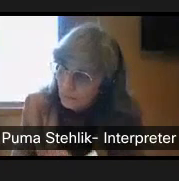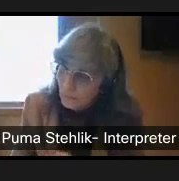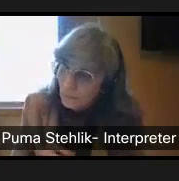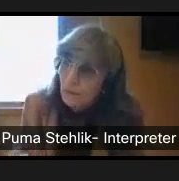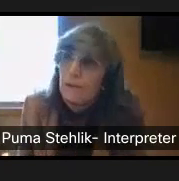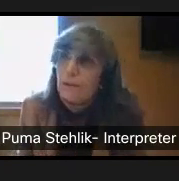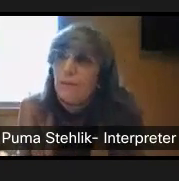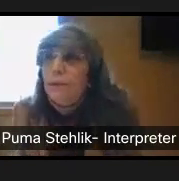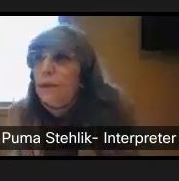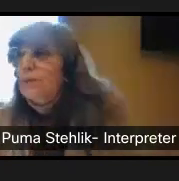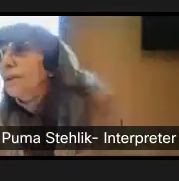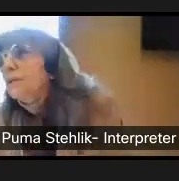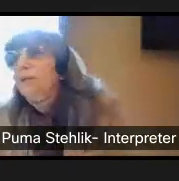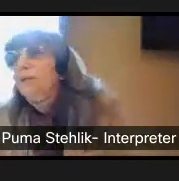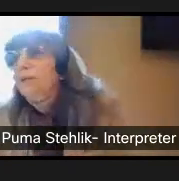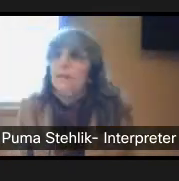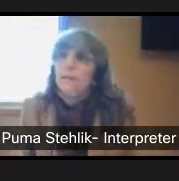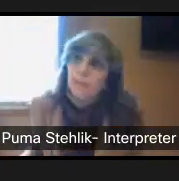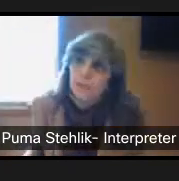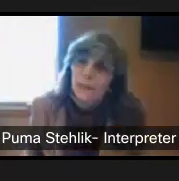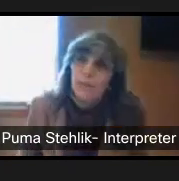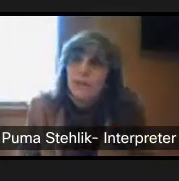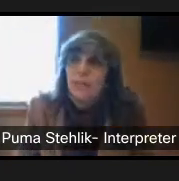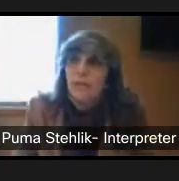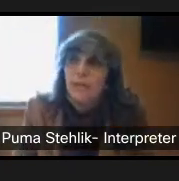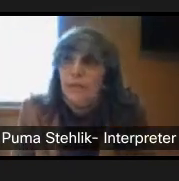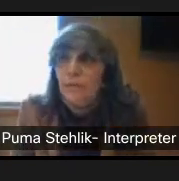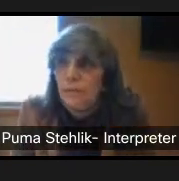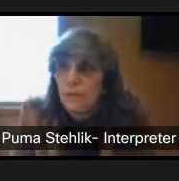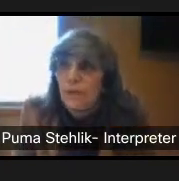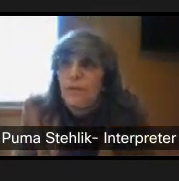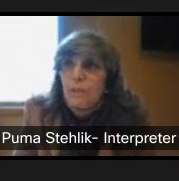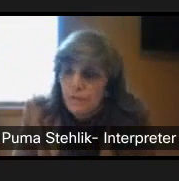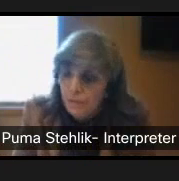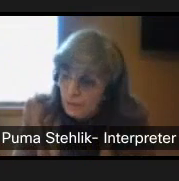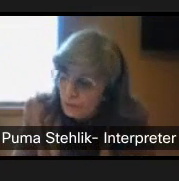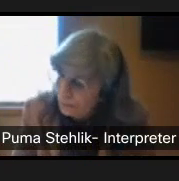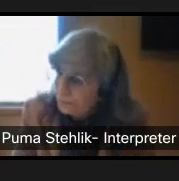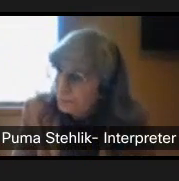Let's say 1 guy that was so really here that we recommend the owners, the owners.